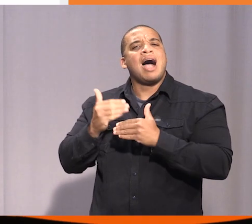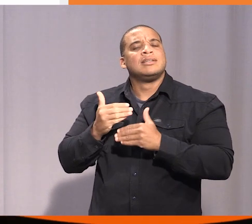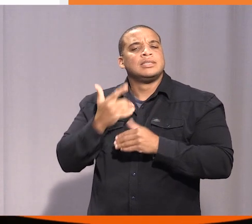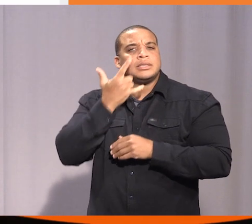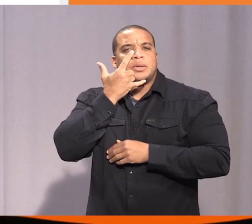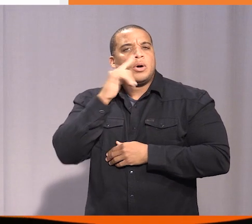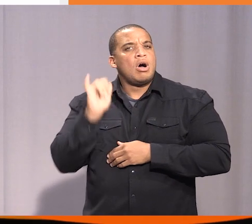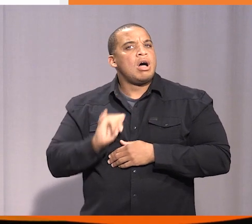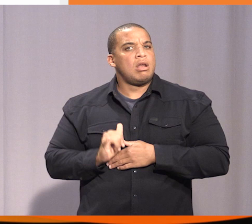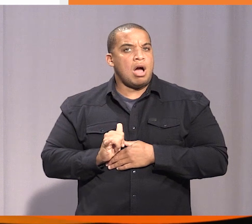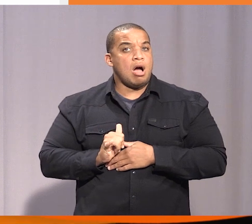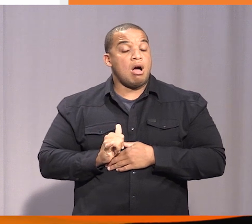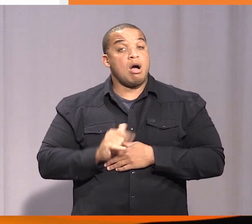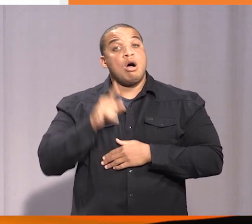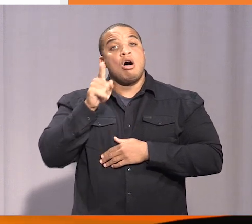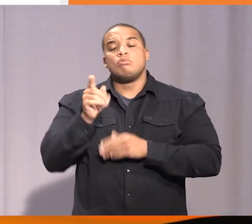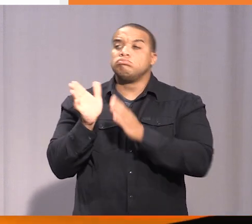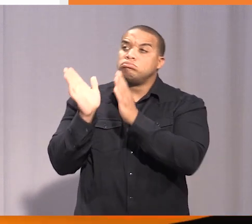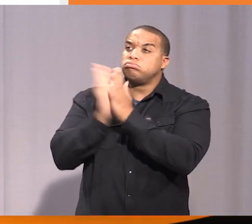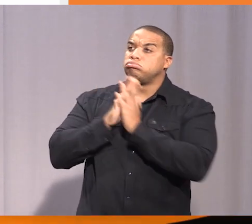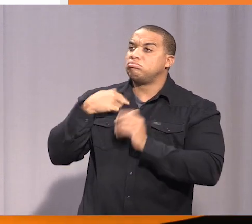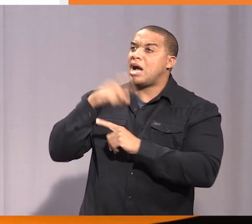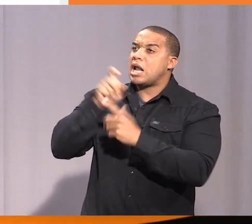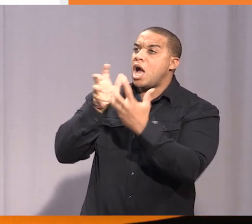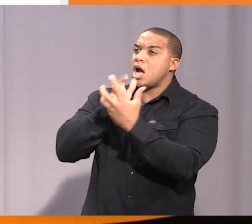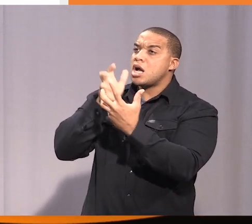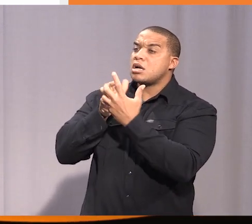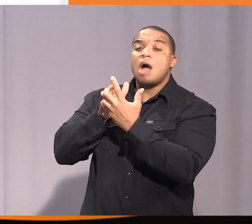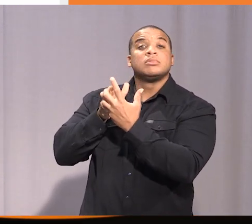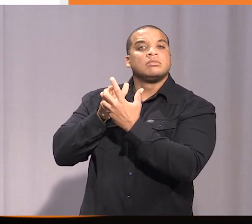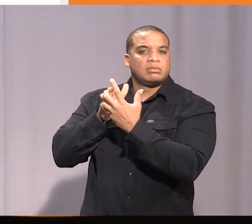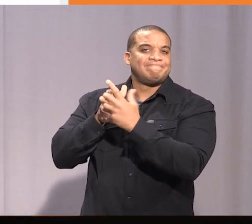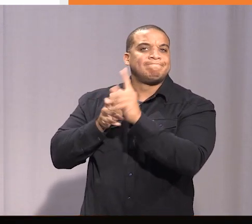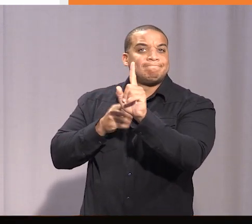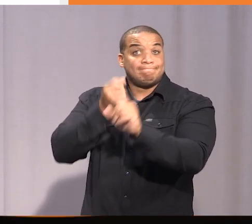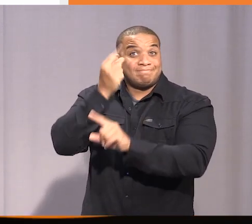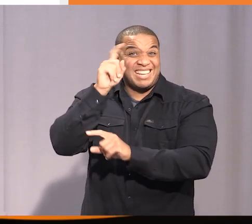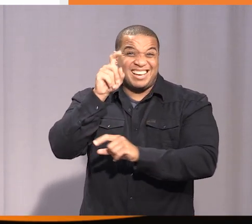So based on when request for accommodations are submitted, it may take up to 46 weeks